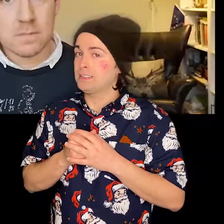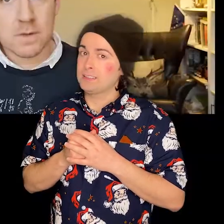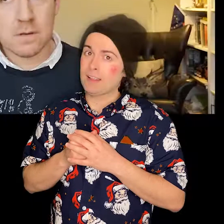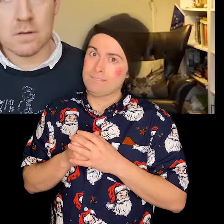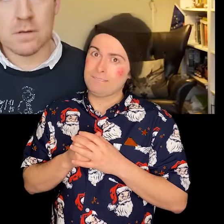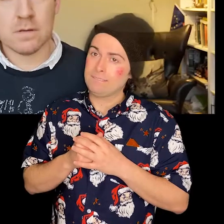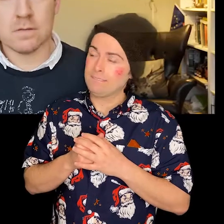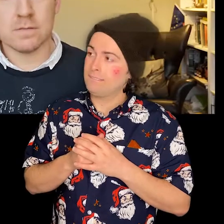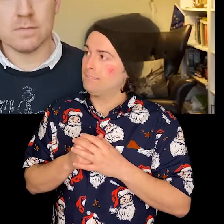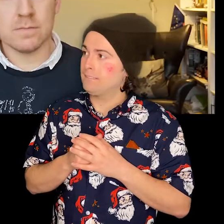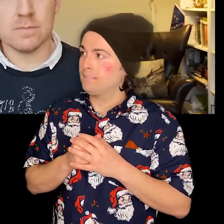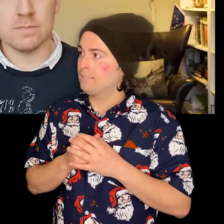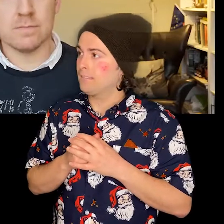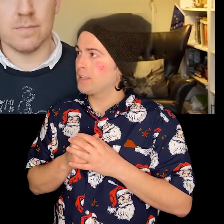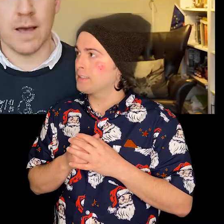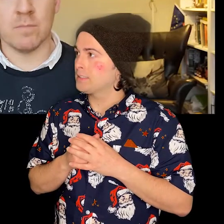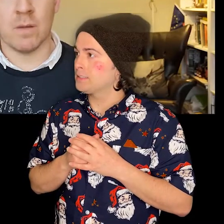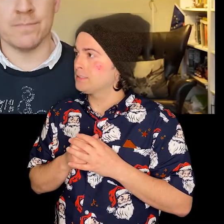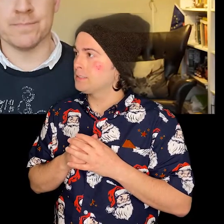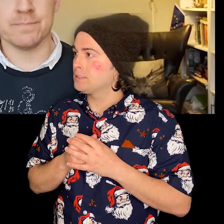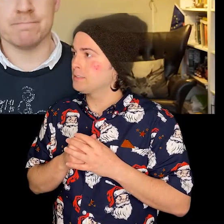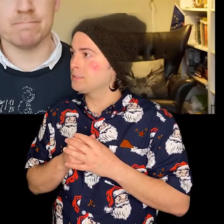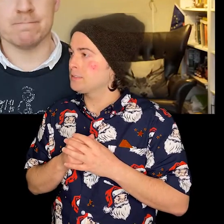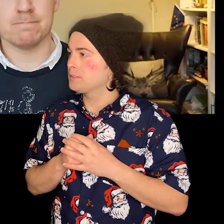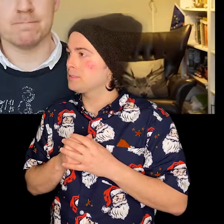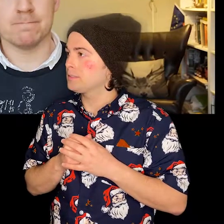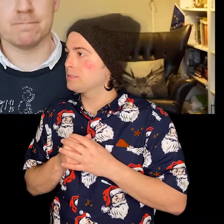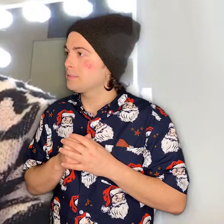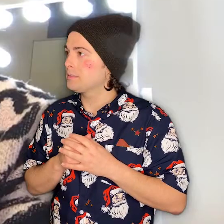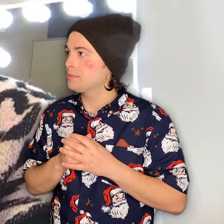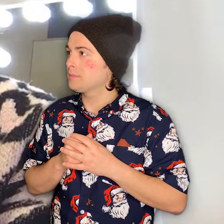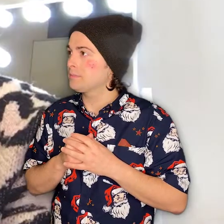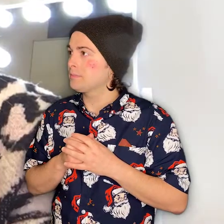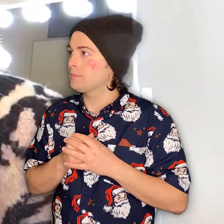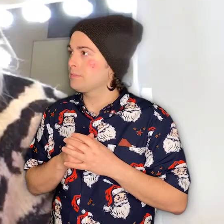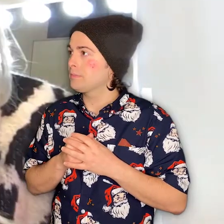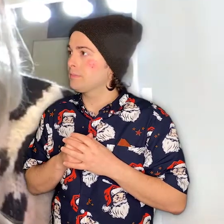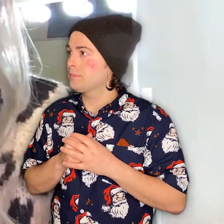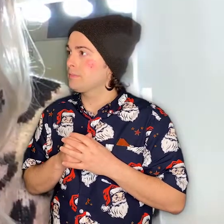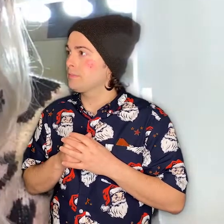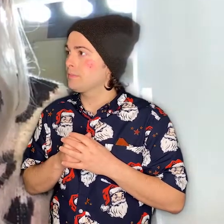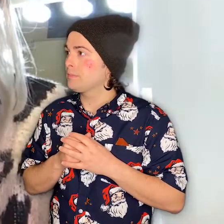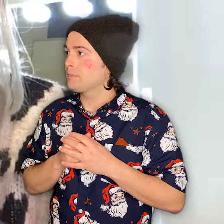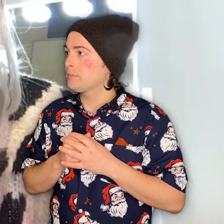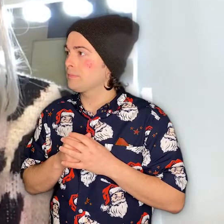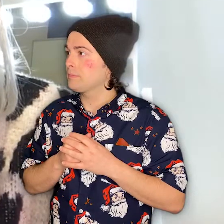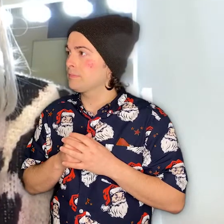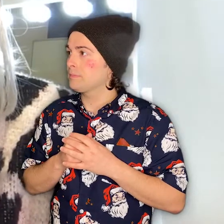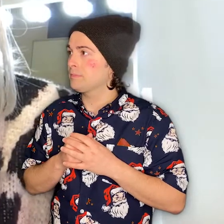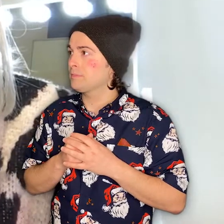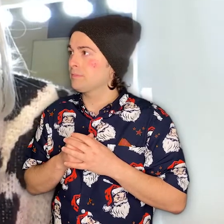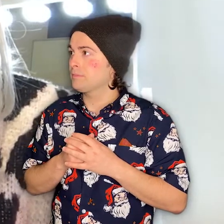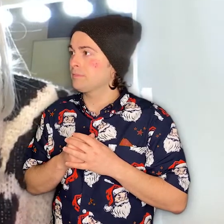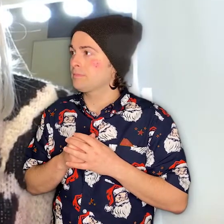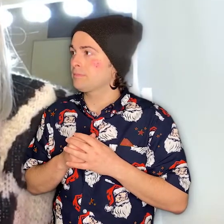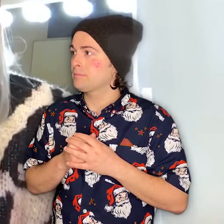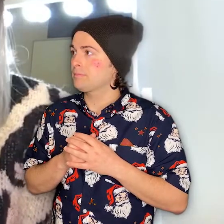Brian – Bye Mum Senga – See the smile I put on that boy’s face